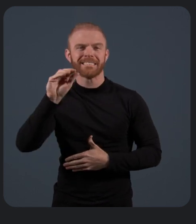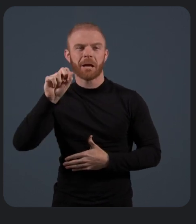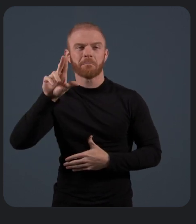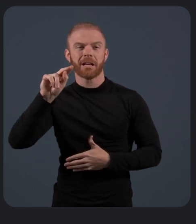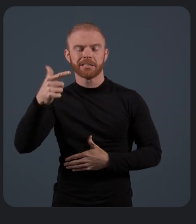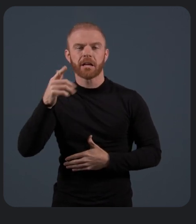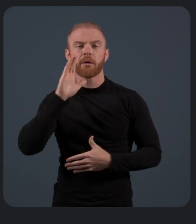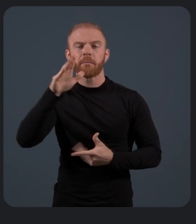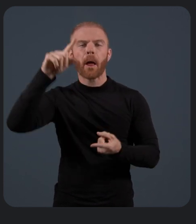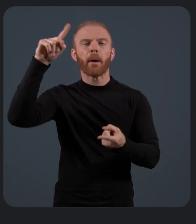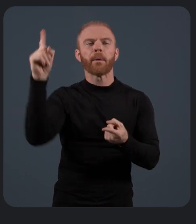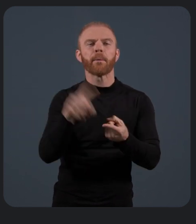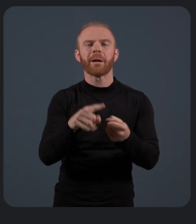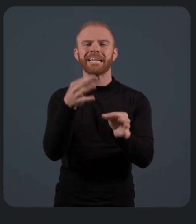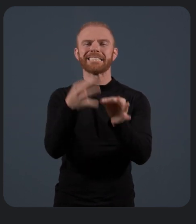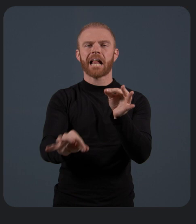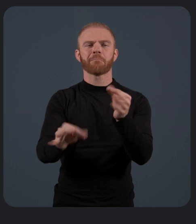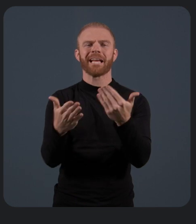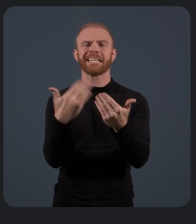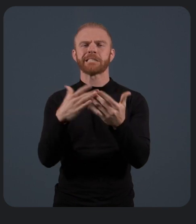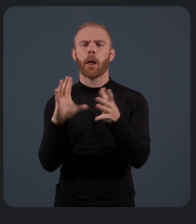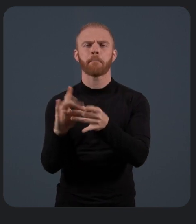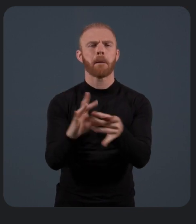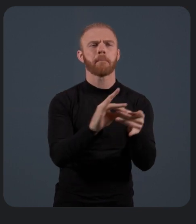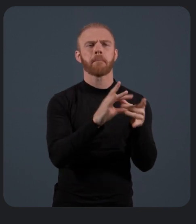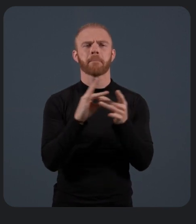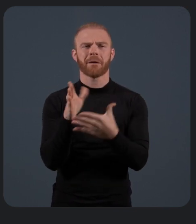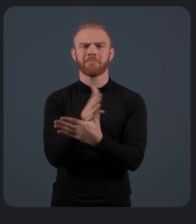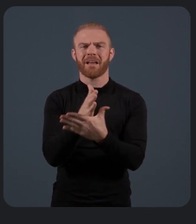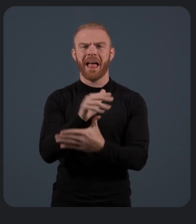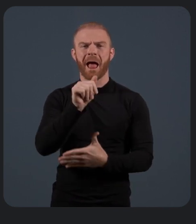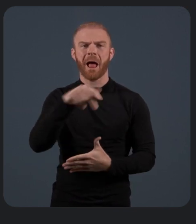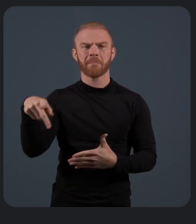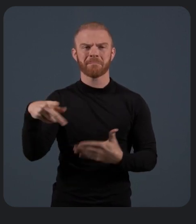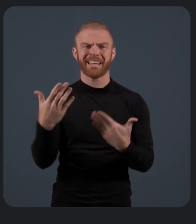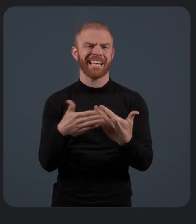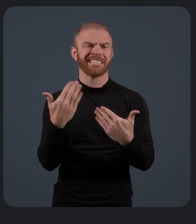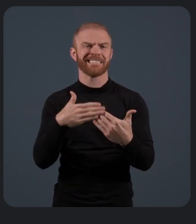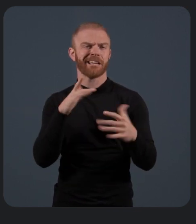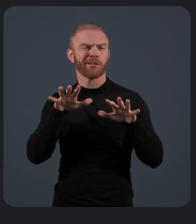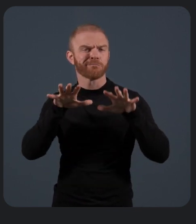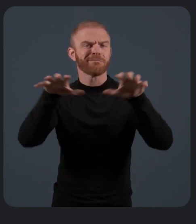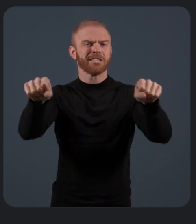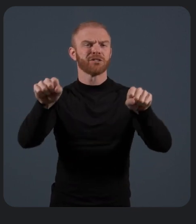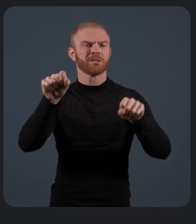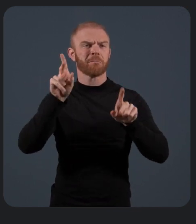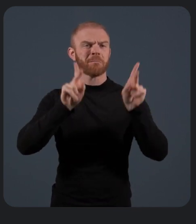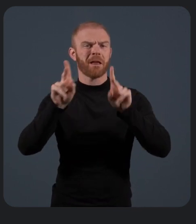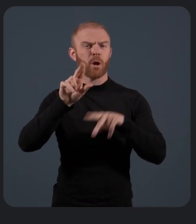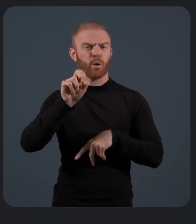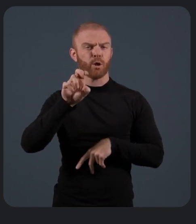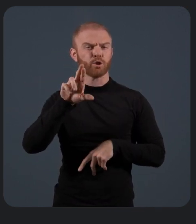and it simplifies connectivity between apps, making it easier to reach more users with less work.